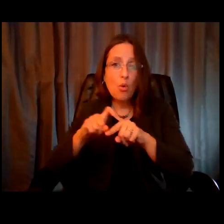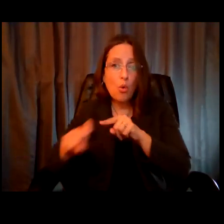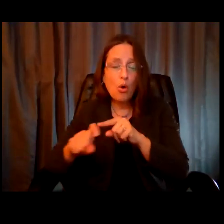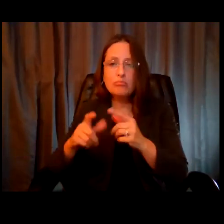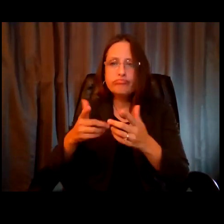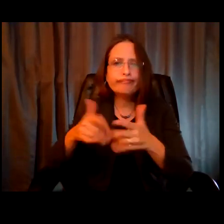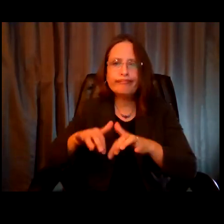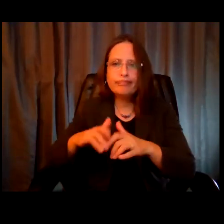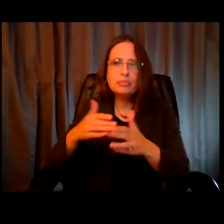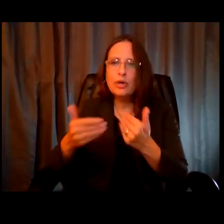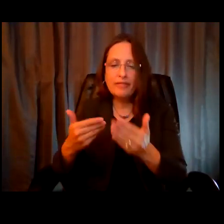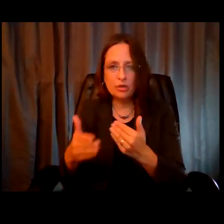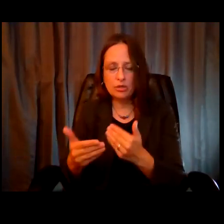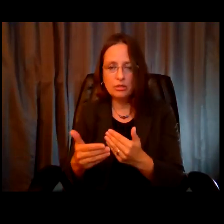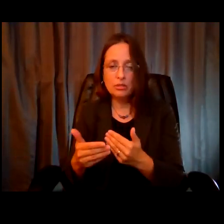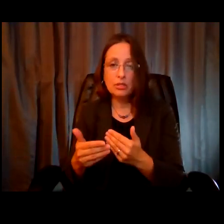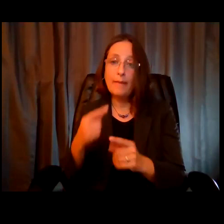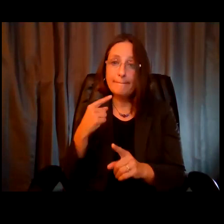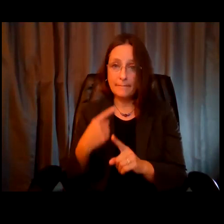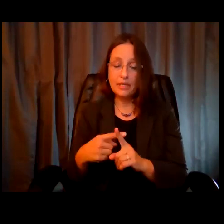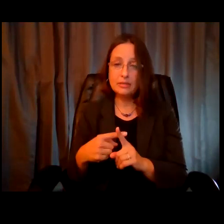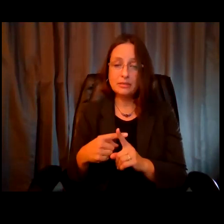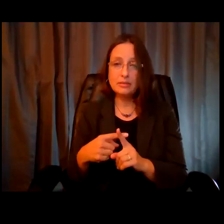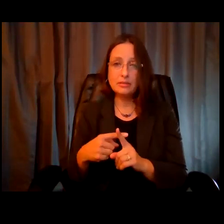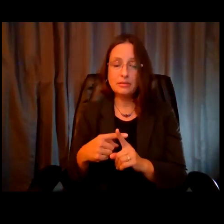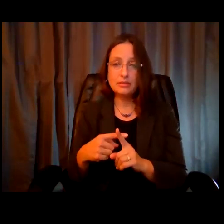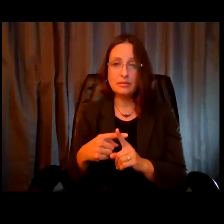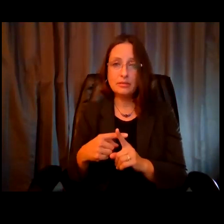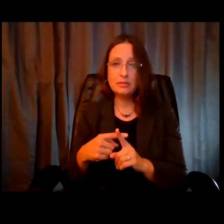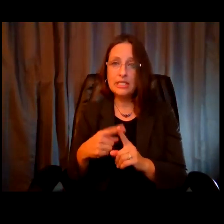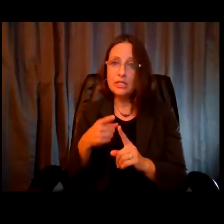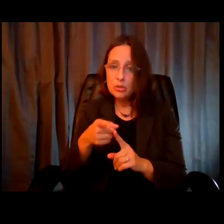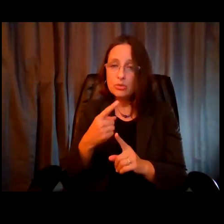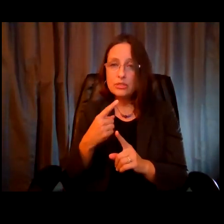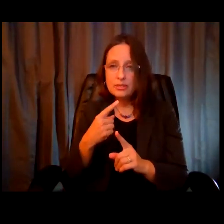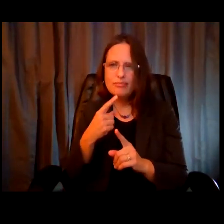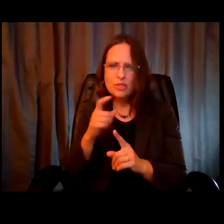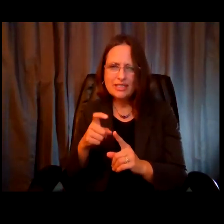and your frustration and exhaustion is overwhelming, just stop,